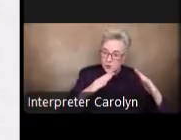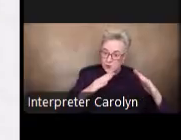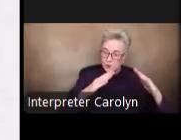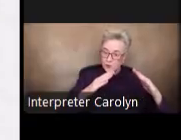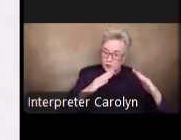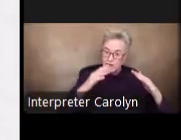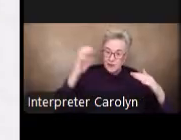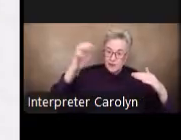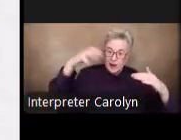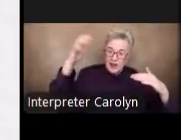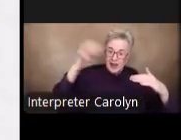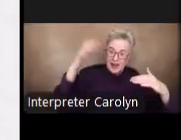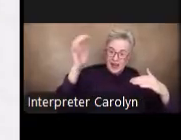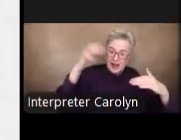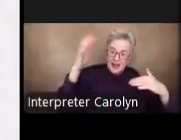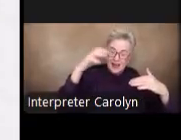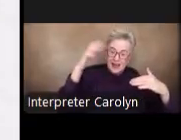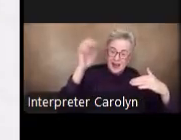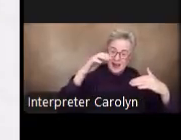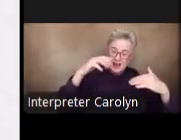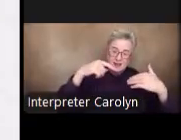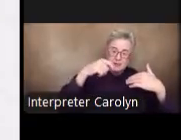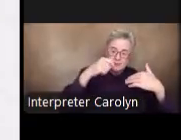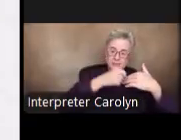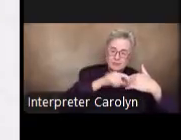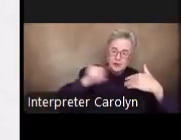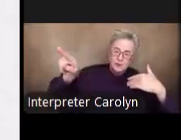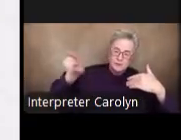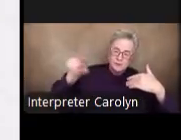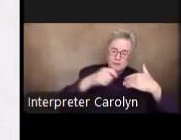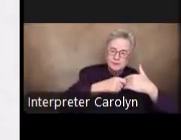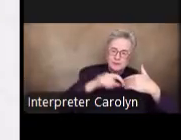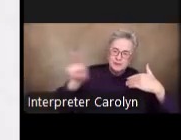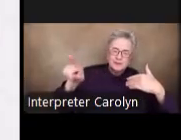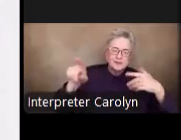out the rain and the wind, it represents intelligibility and clarity.